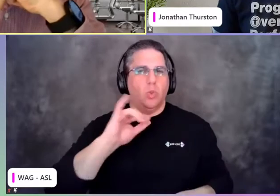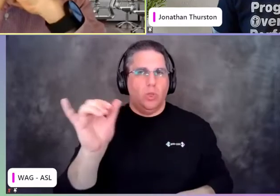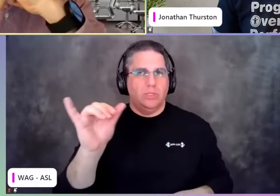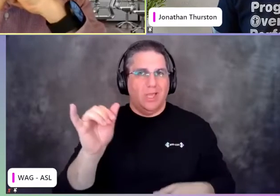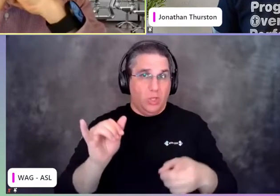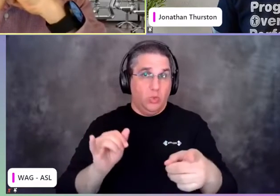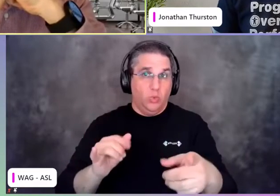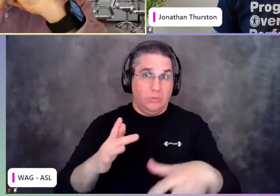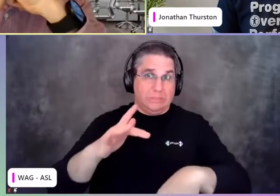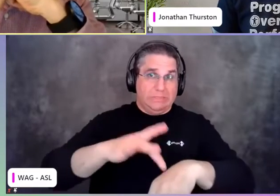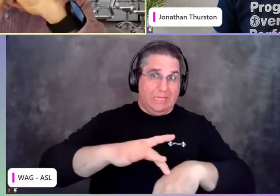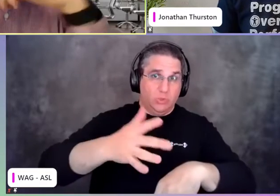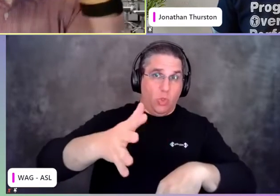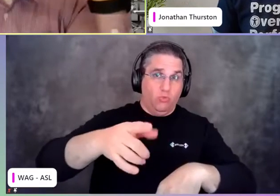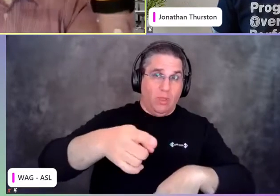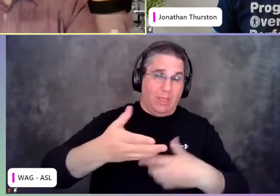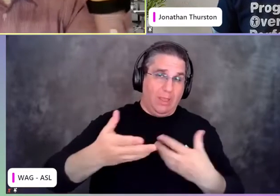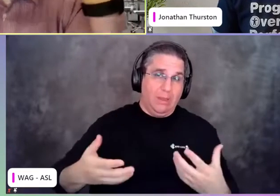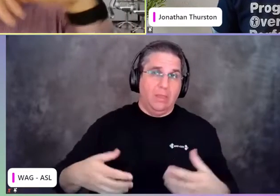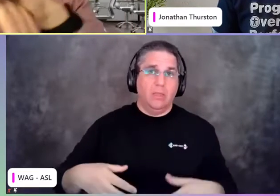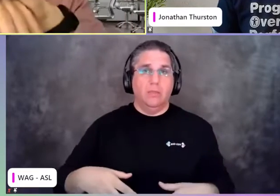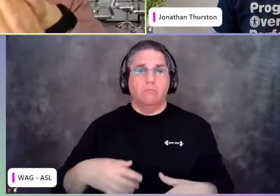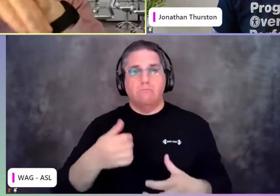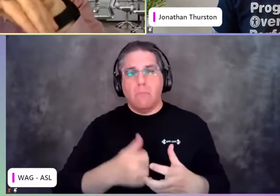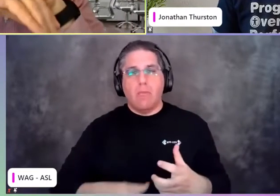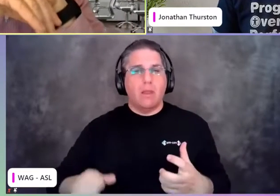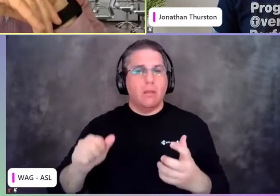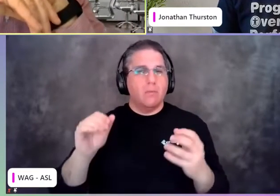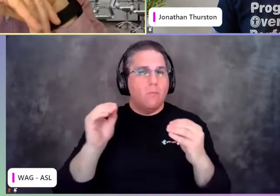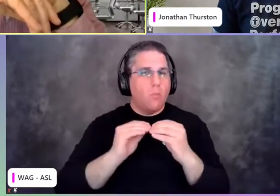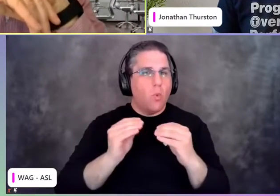talk just a little bit about more the how, the process which we have actually started